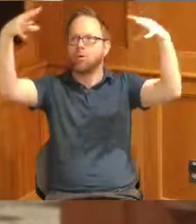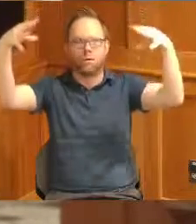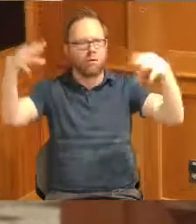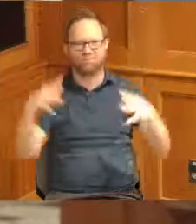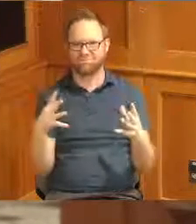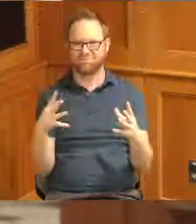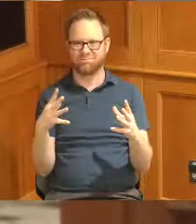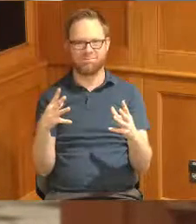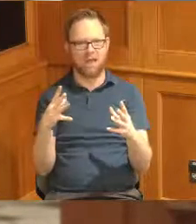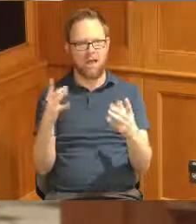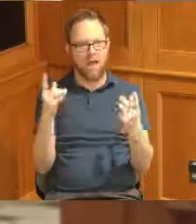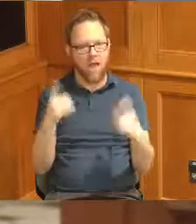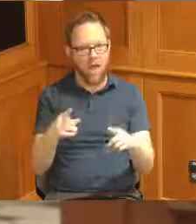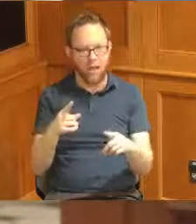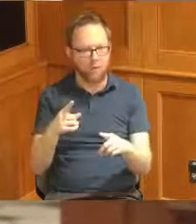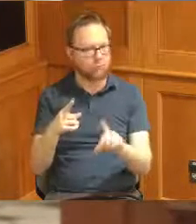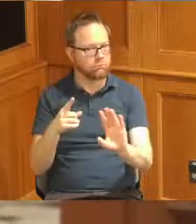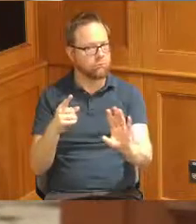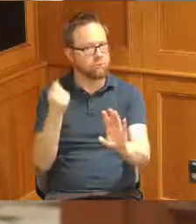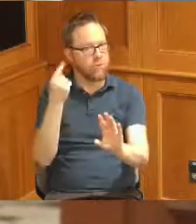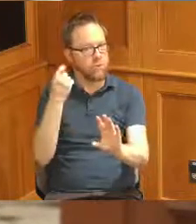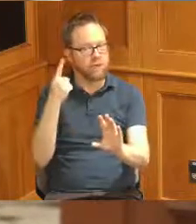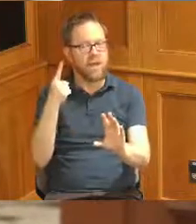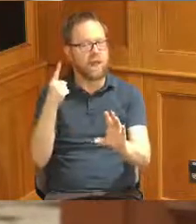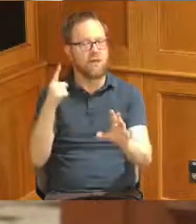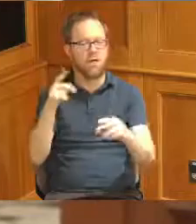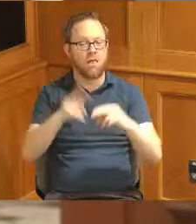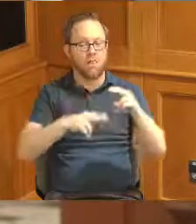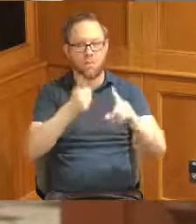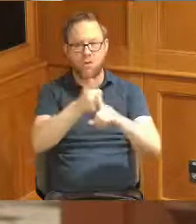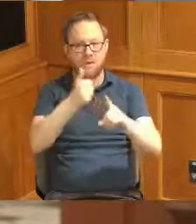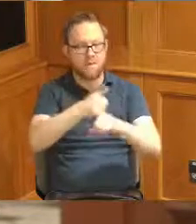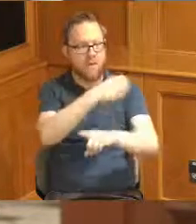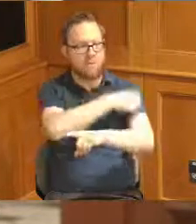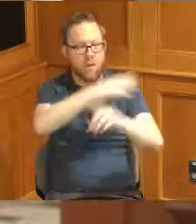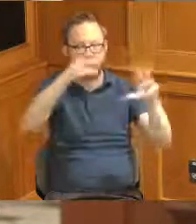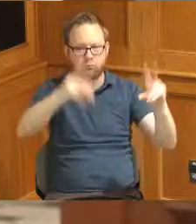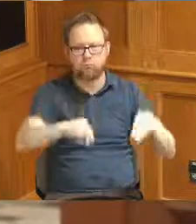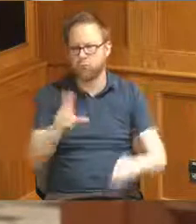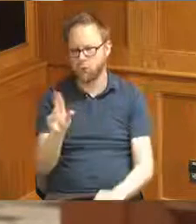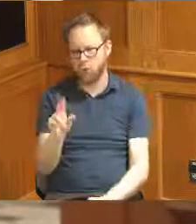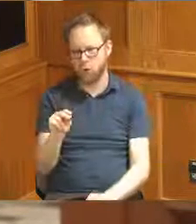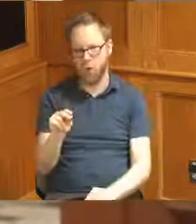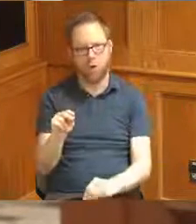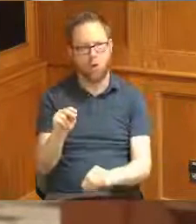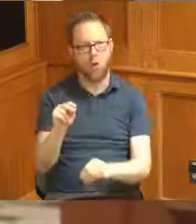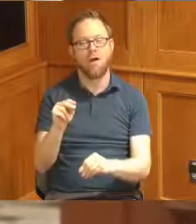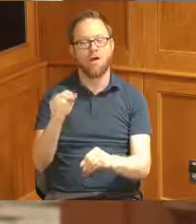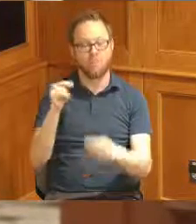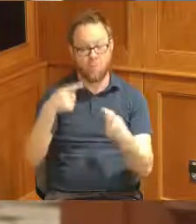subsequently did not lose overall power what did happen however is all of the search is that our